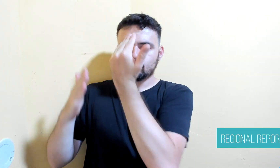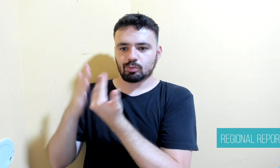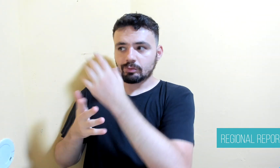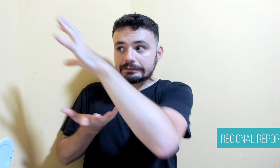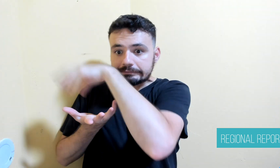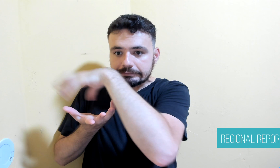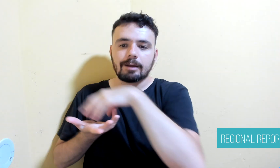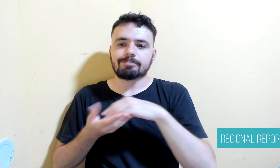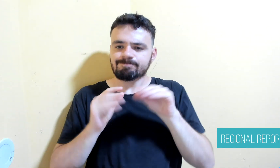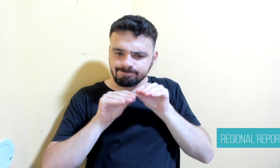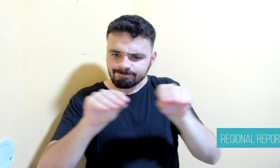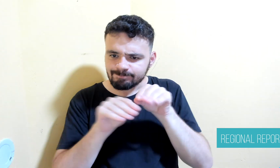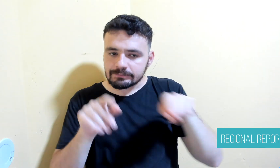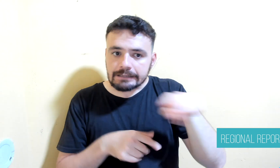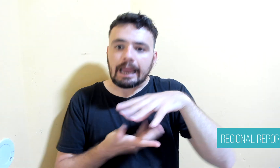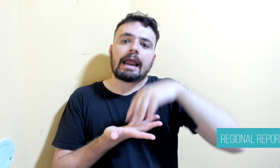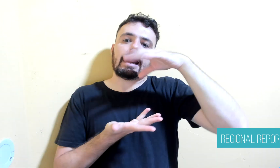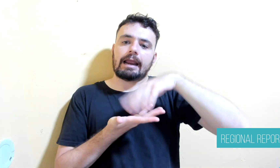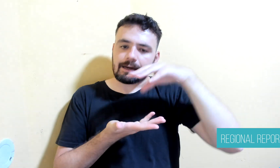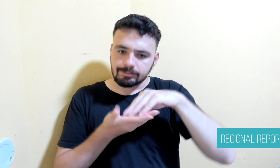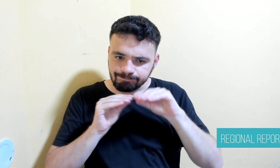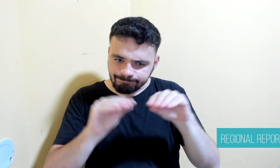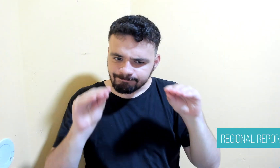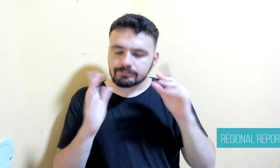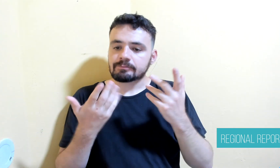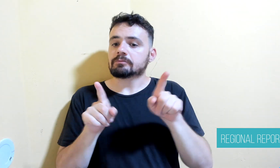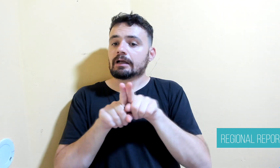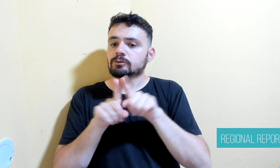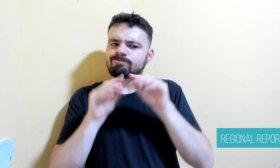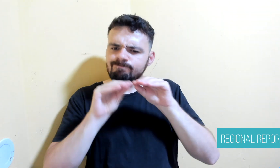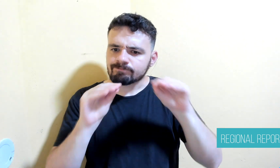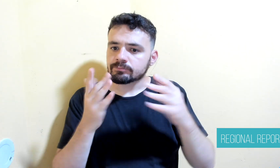Serenazgo service and its regulations. Additionally,